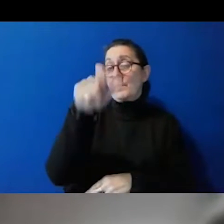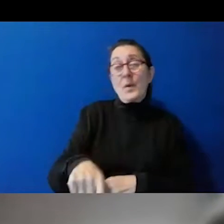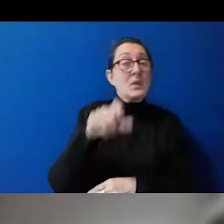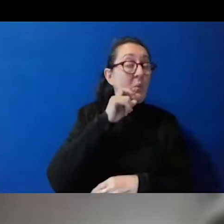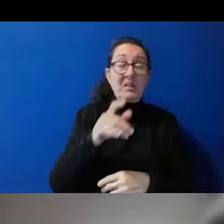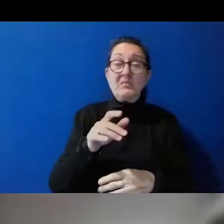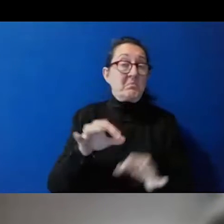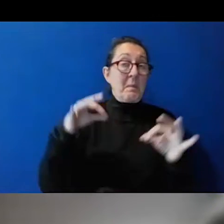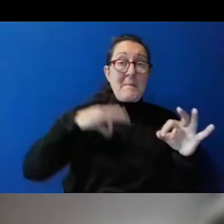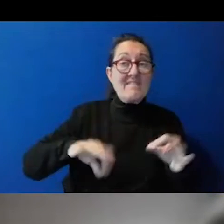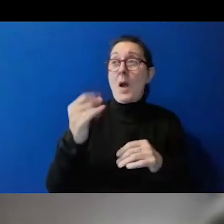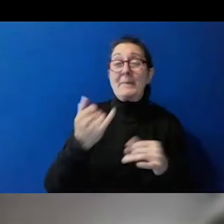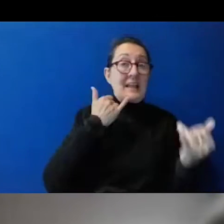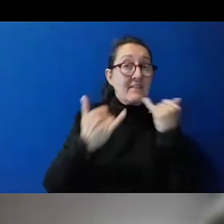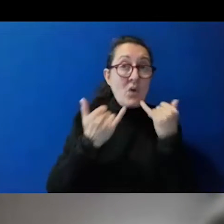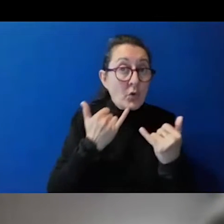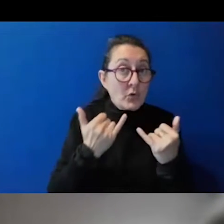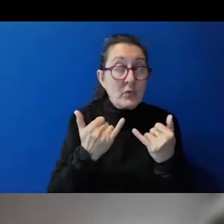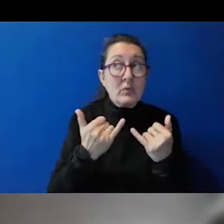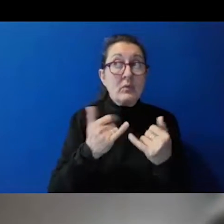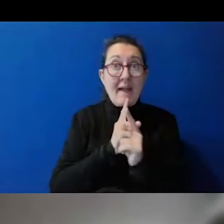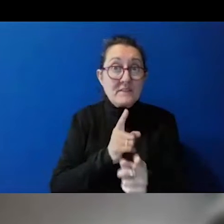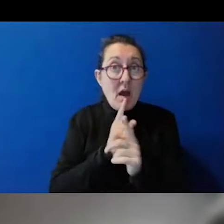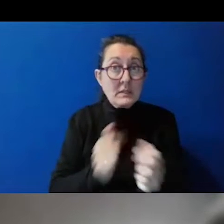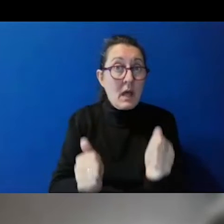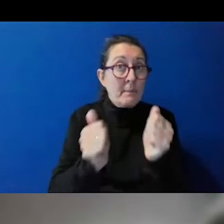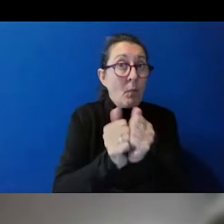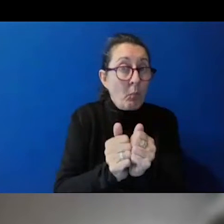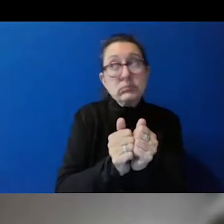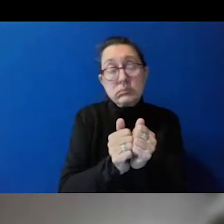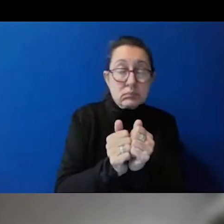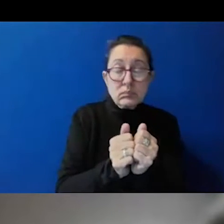telephone advice appointment whether they need ongoing legal help or someone to appear at